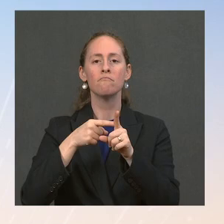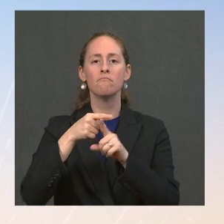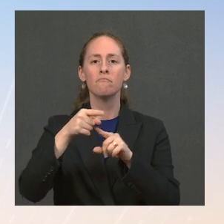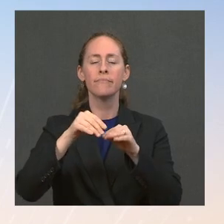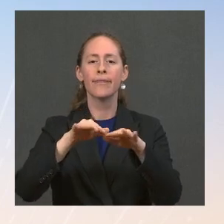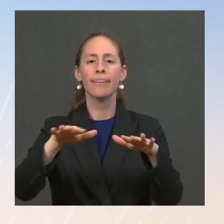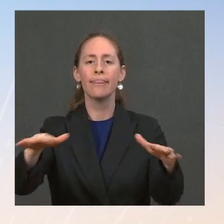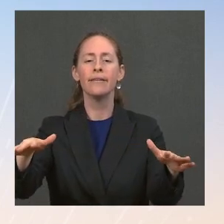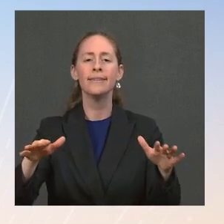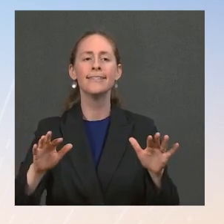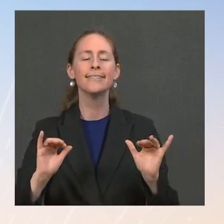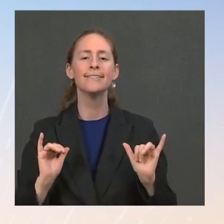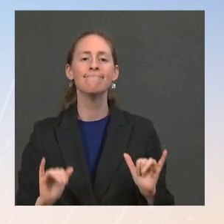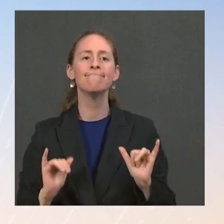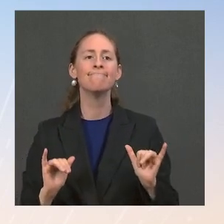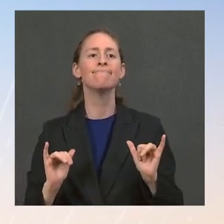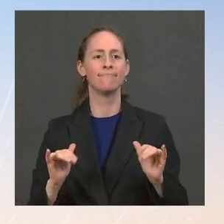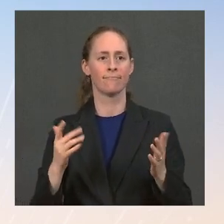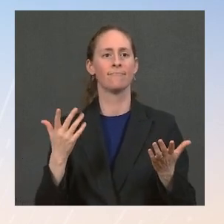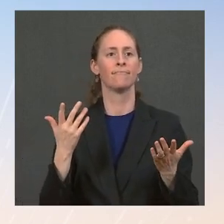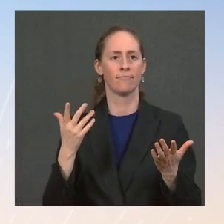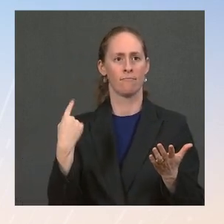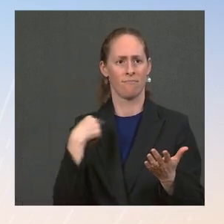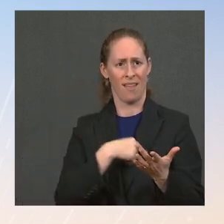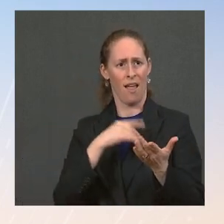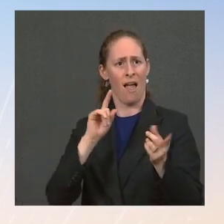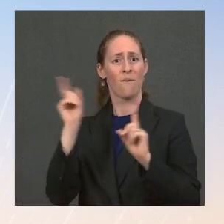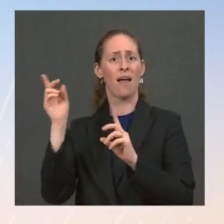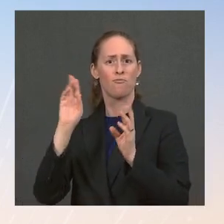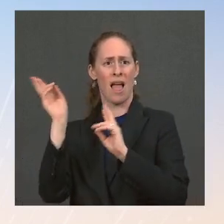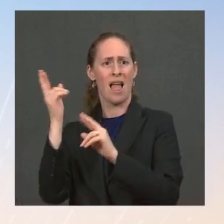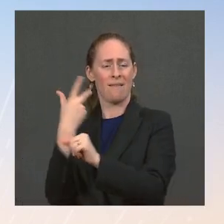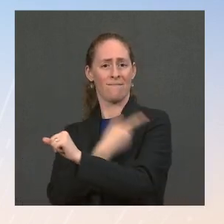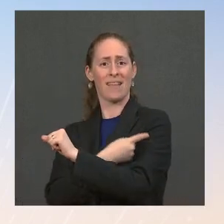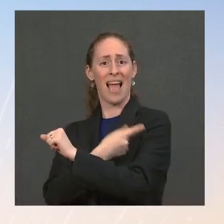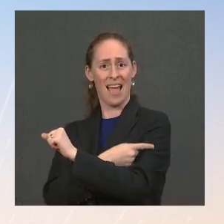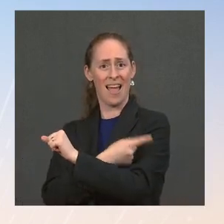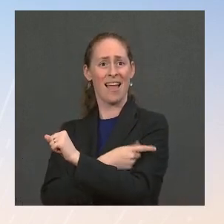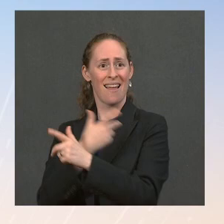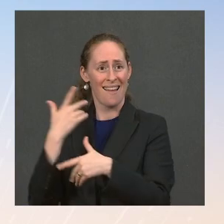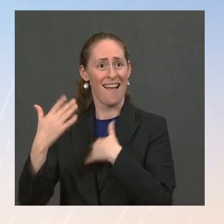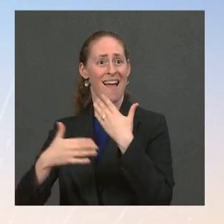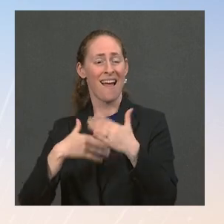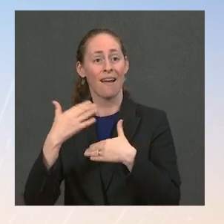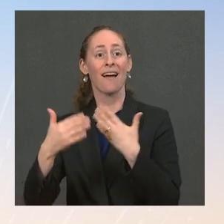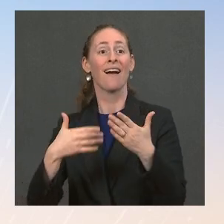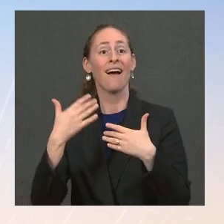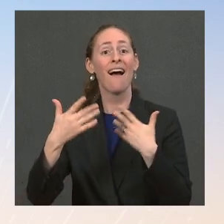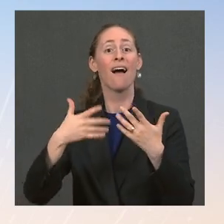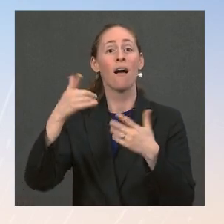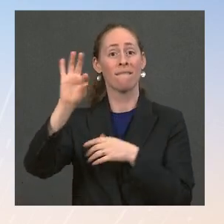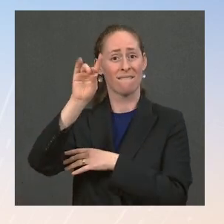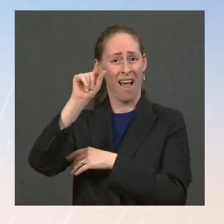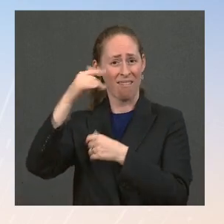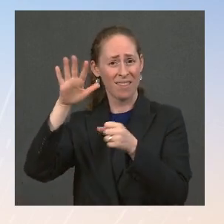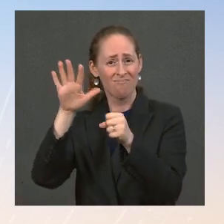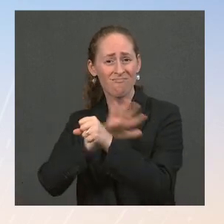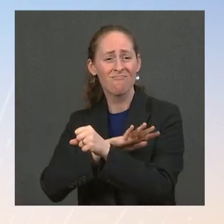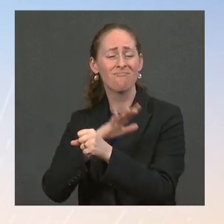that was approved under a Republican administration, even though we now have full FDA approval, and even though it's widely available across the country,